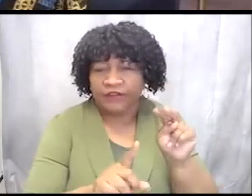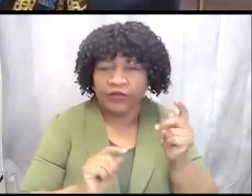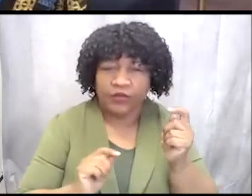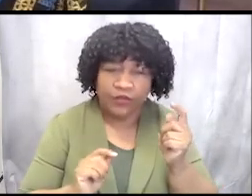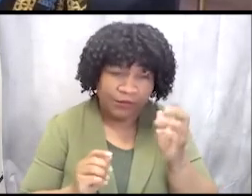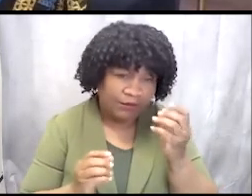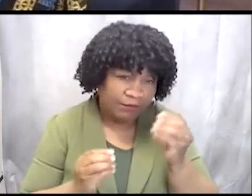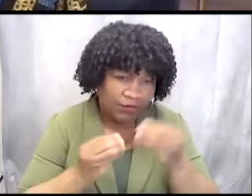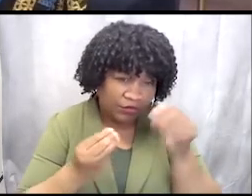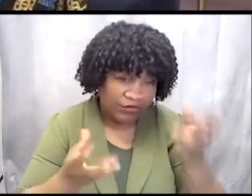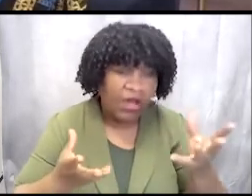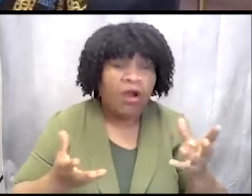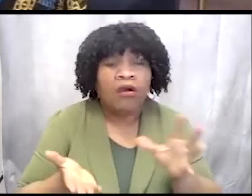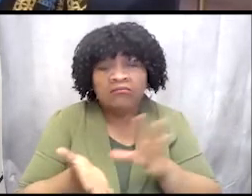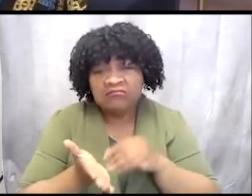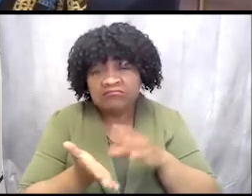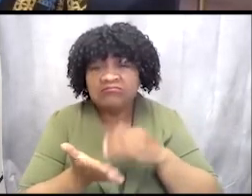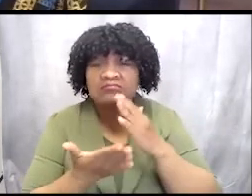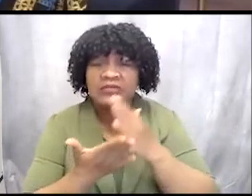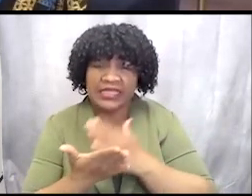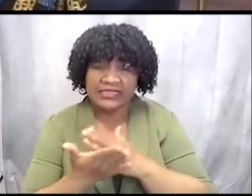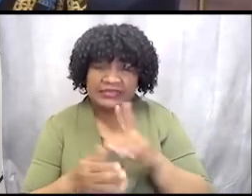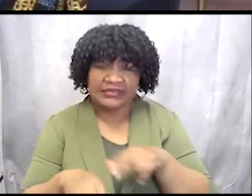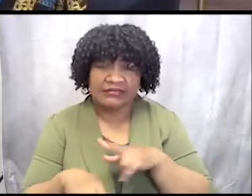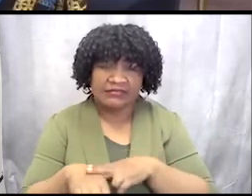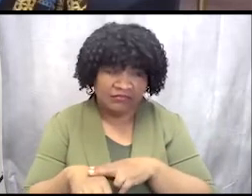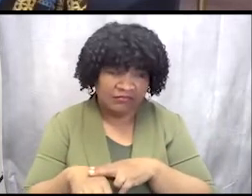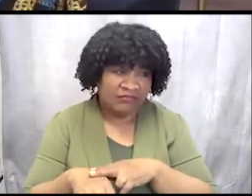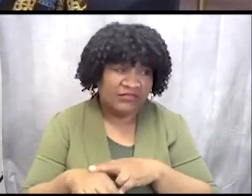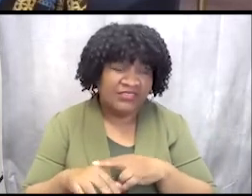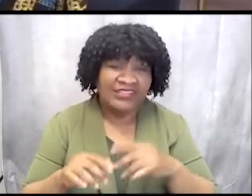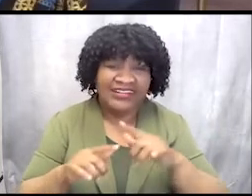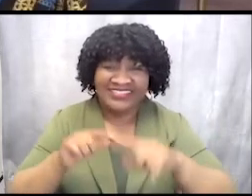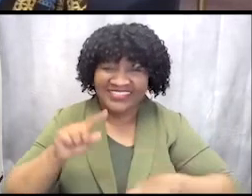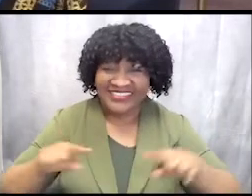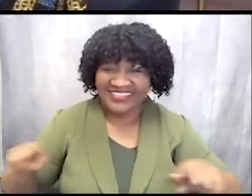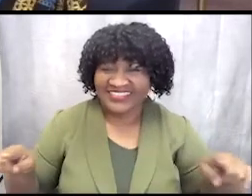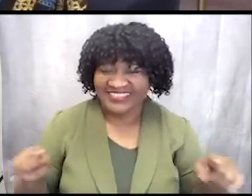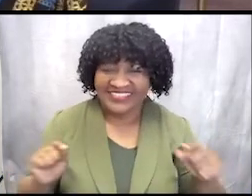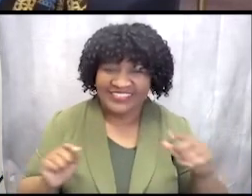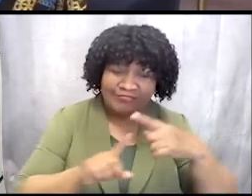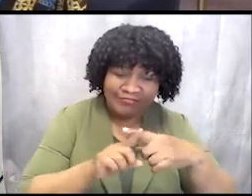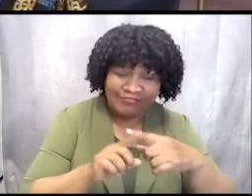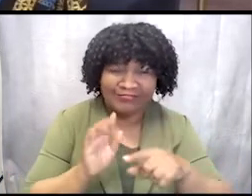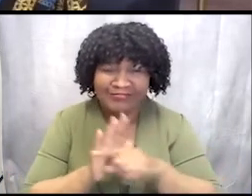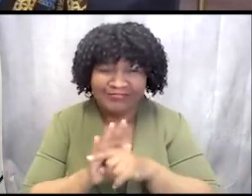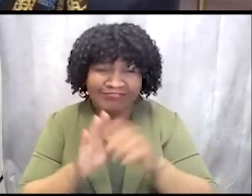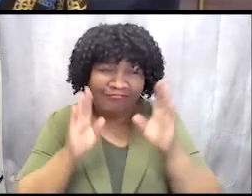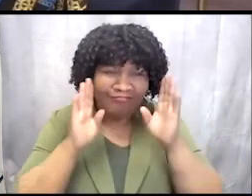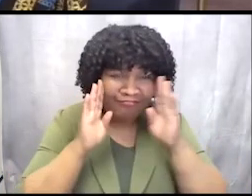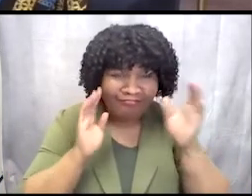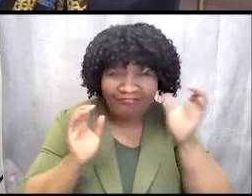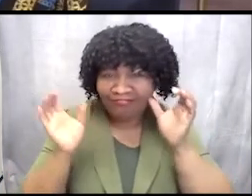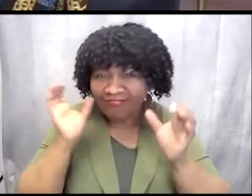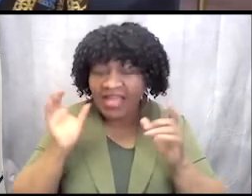And there are lessons to be learned on all sides of the isle. And so that would be the one thing that I would say.